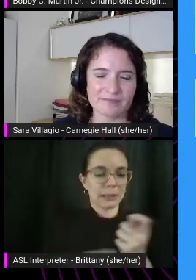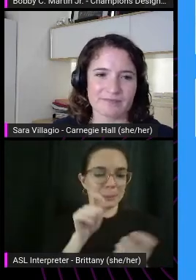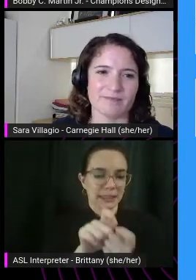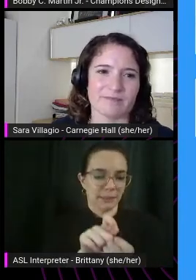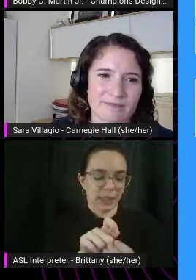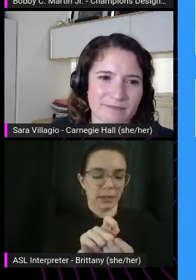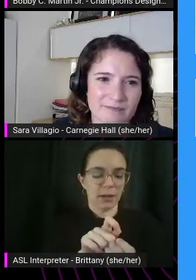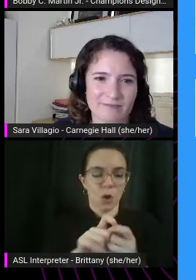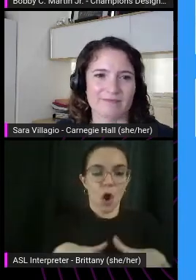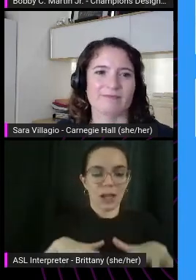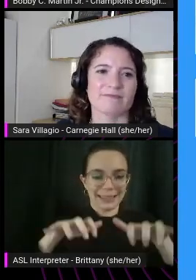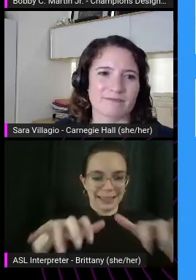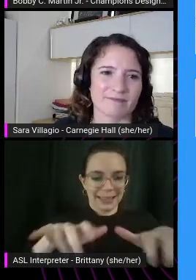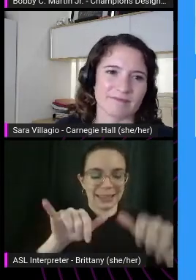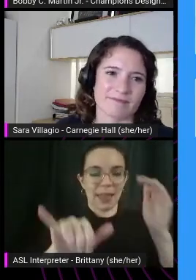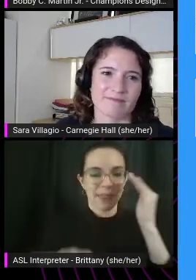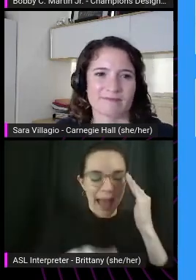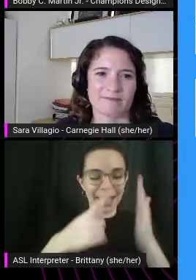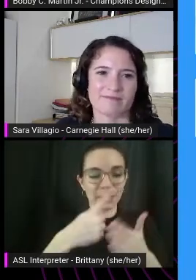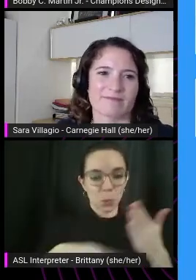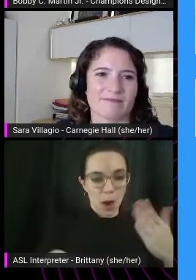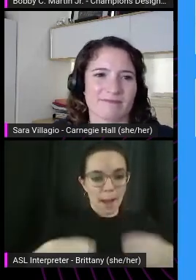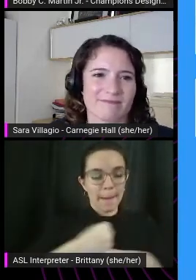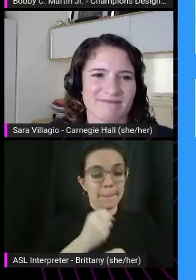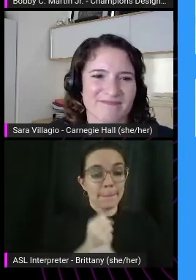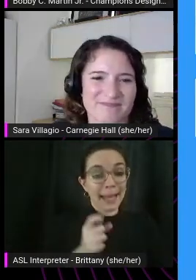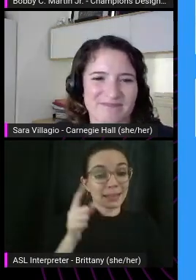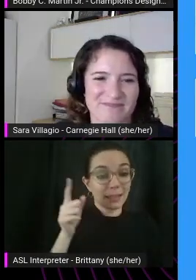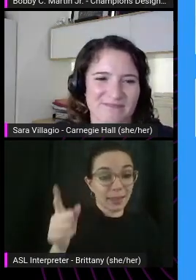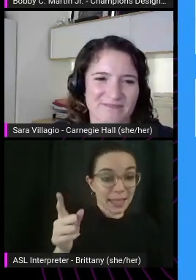And that is what makes this addendum so important.